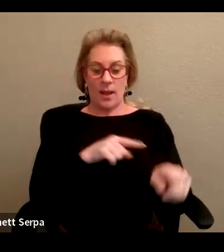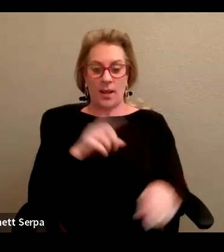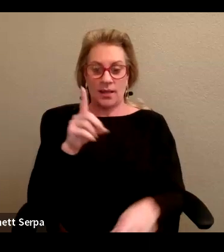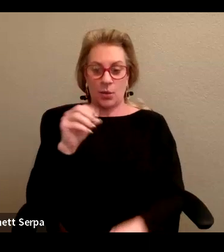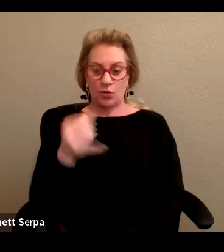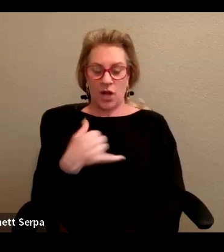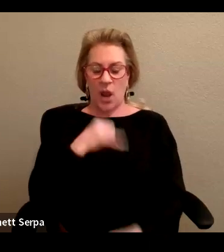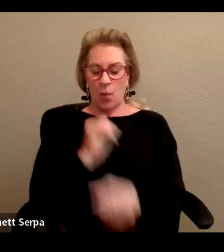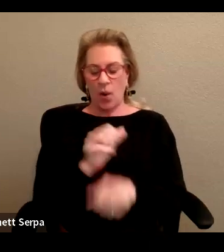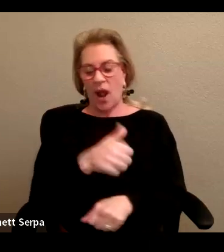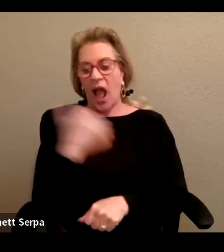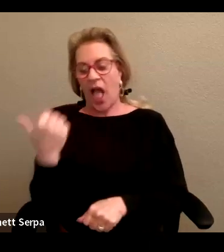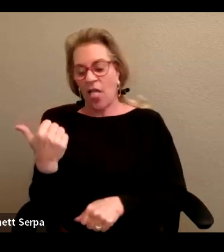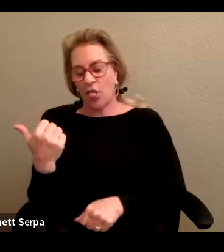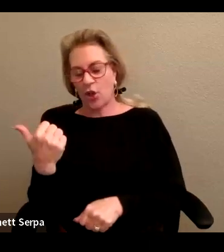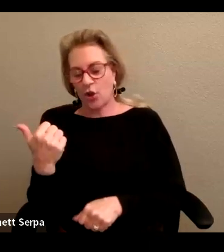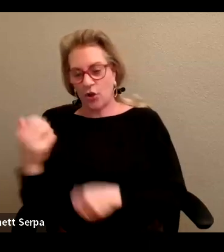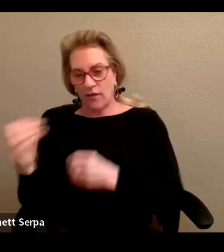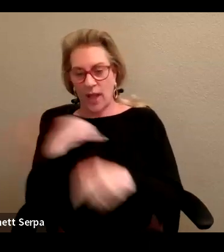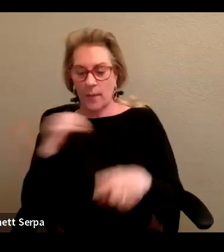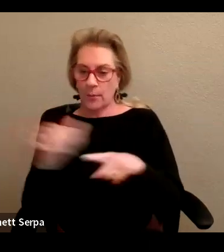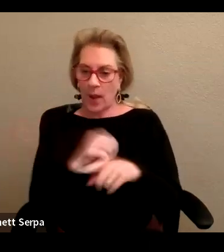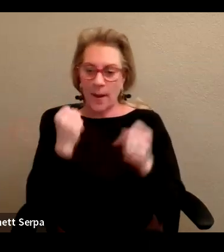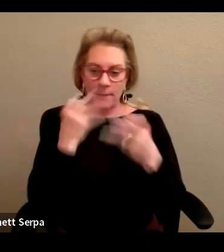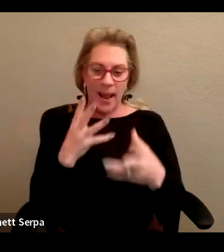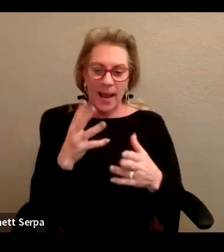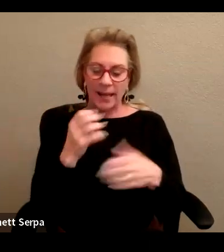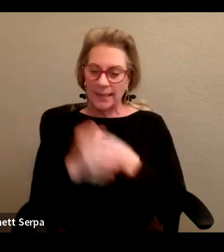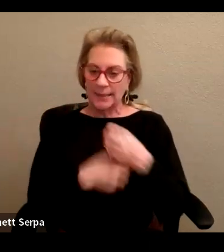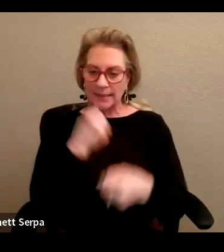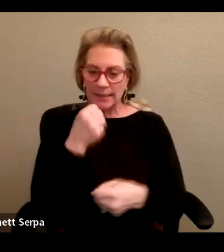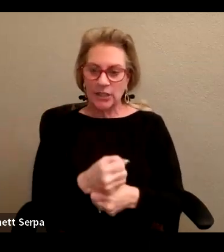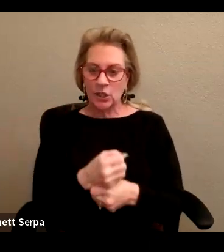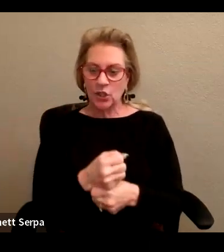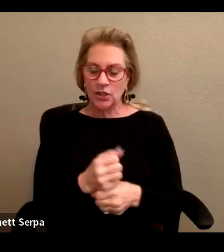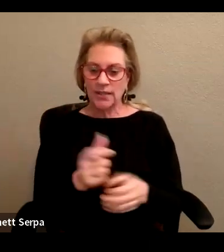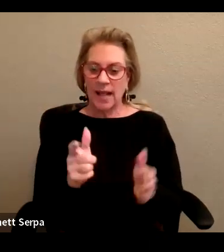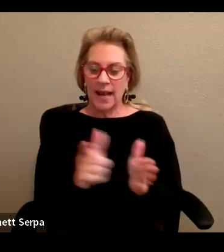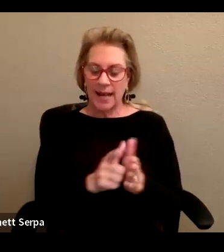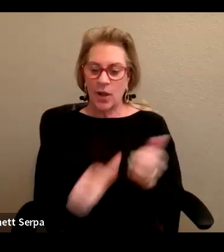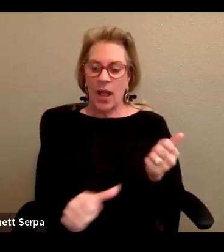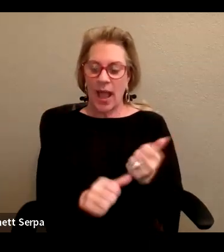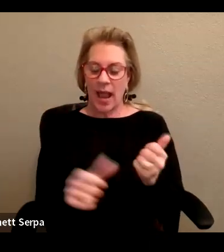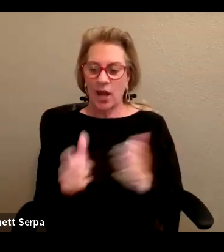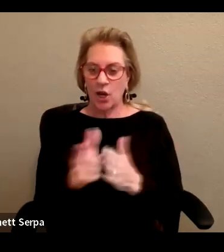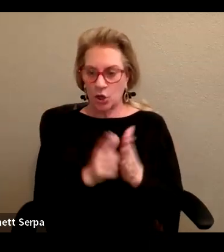General's office I practiced many years as uh as a legal aid attorney so I understand firsthand